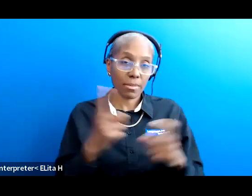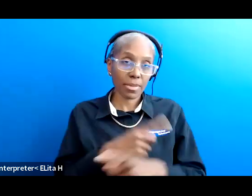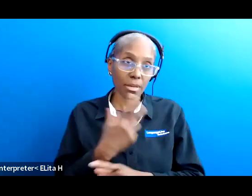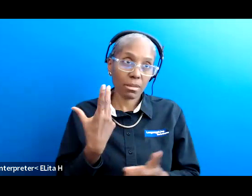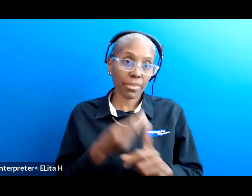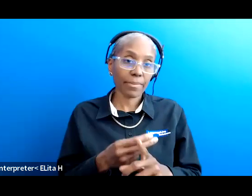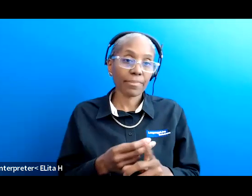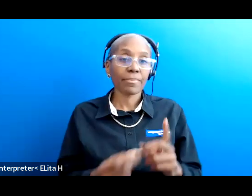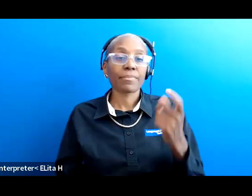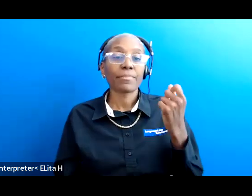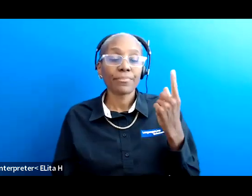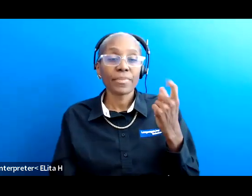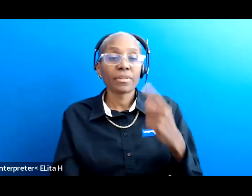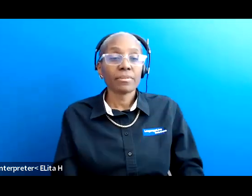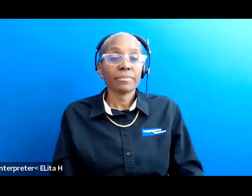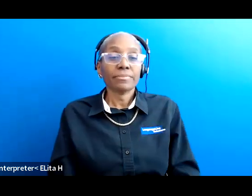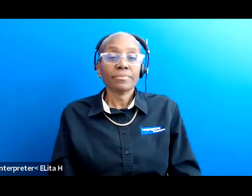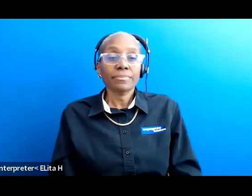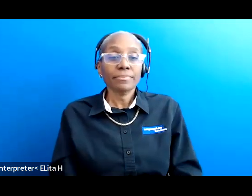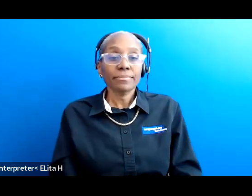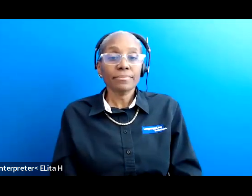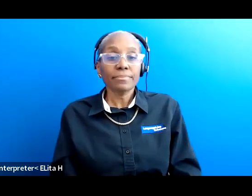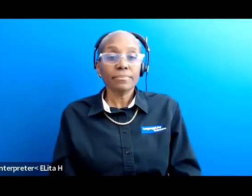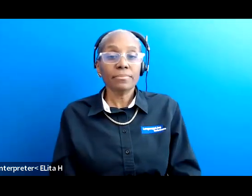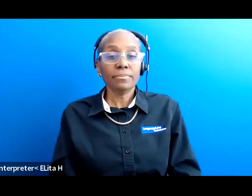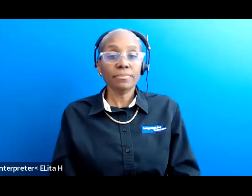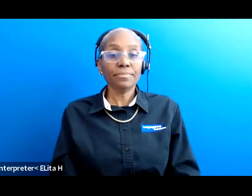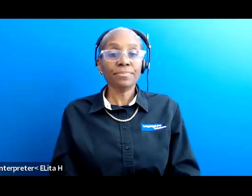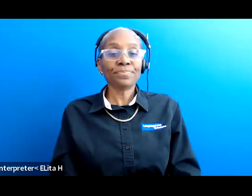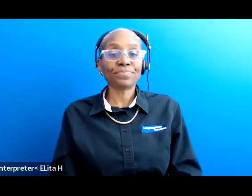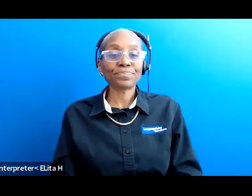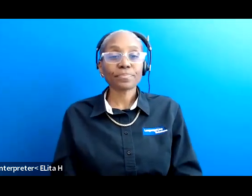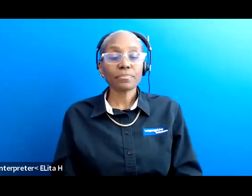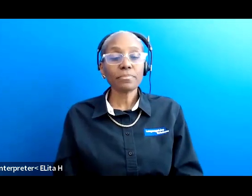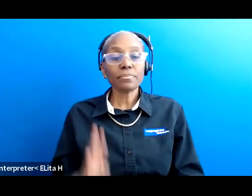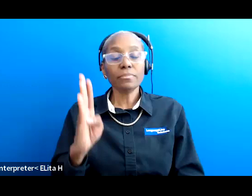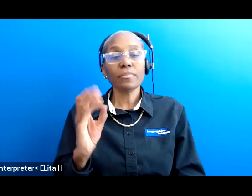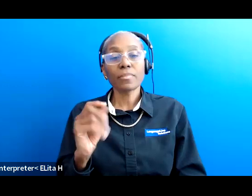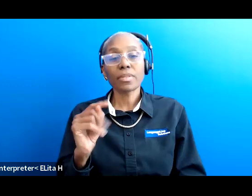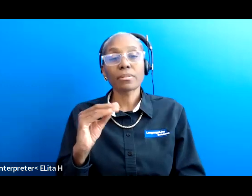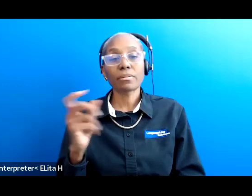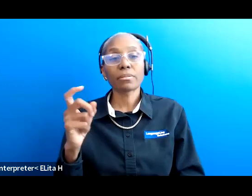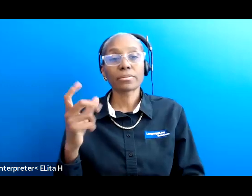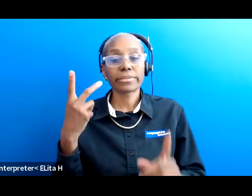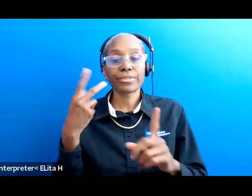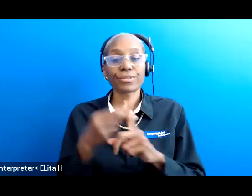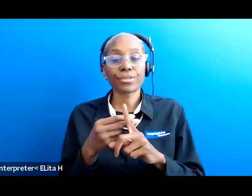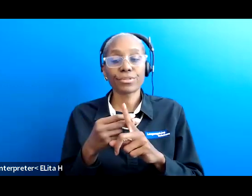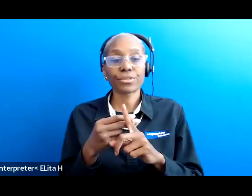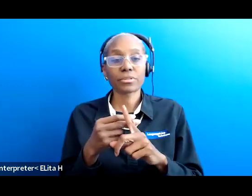Although, the Botox is an injection where the bionic